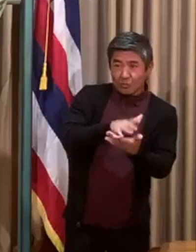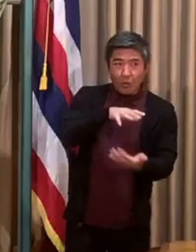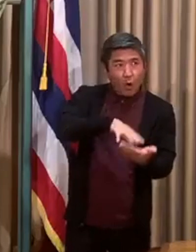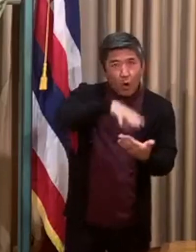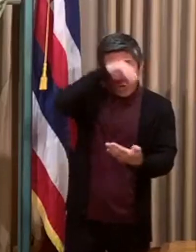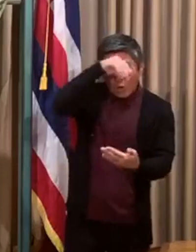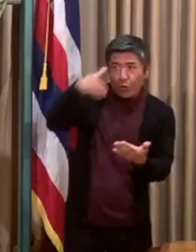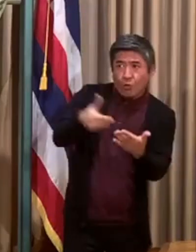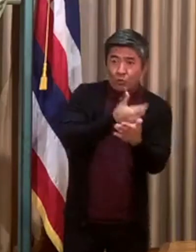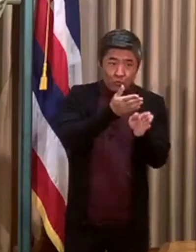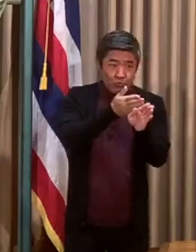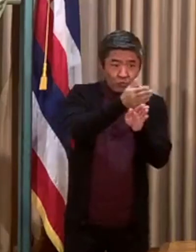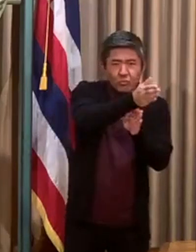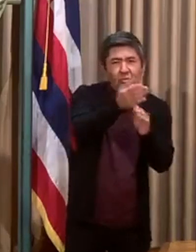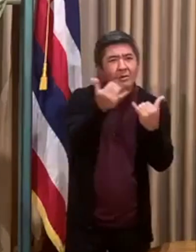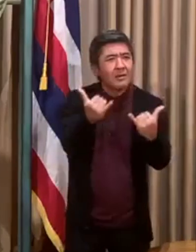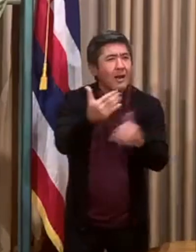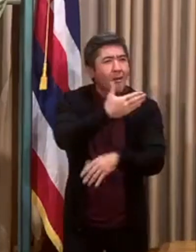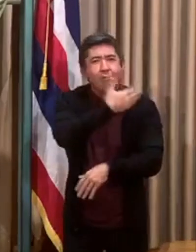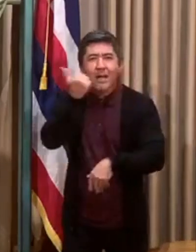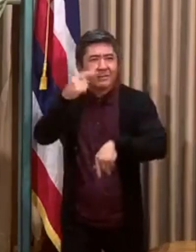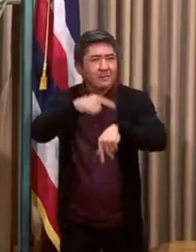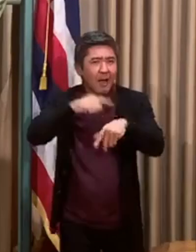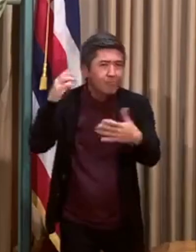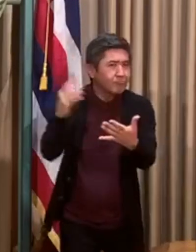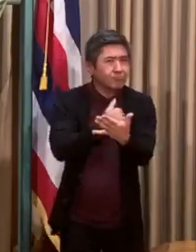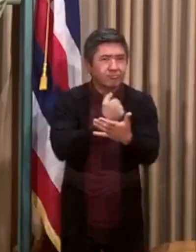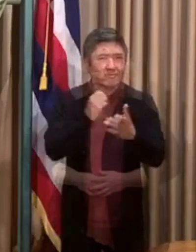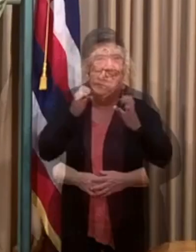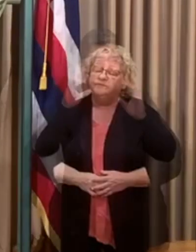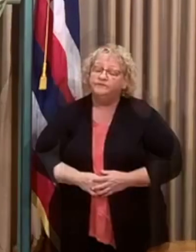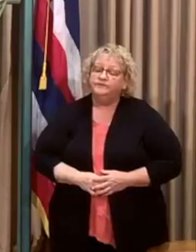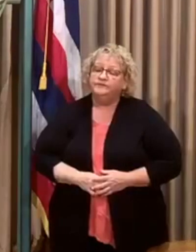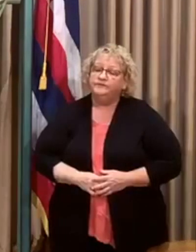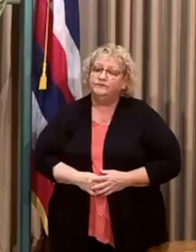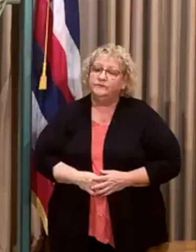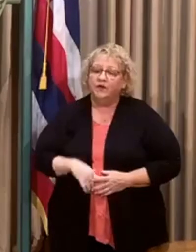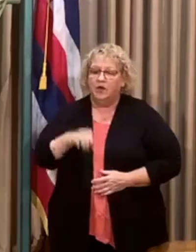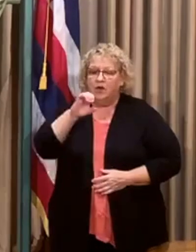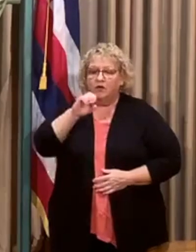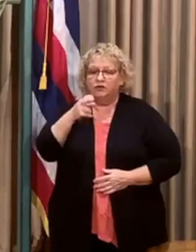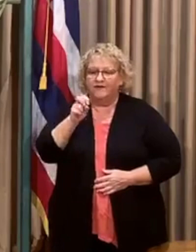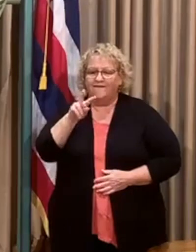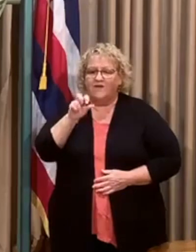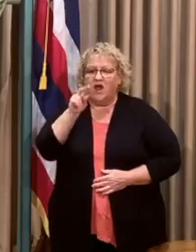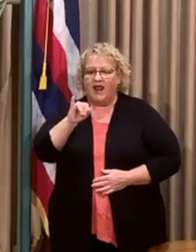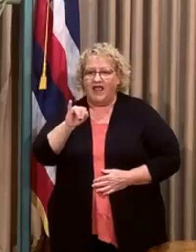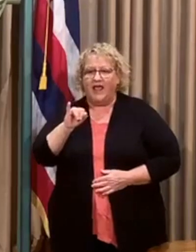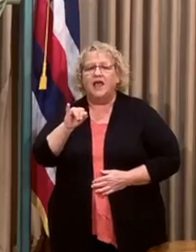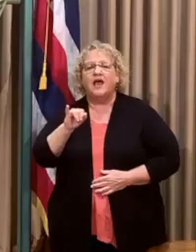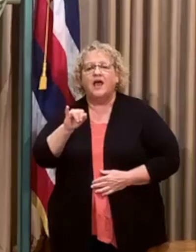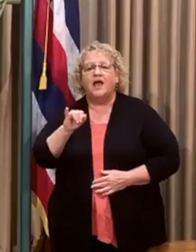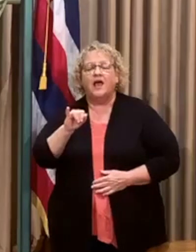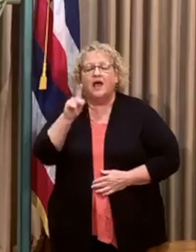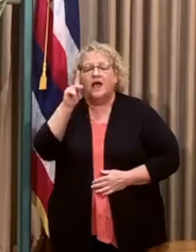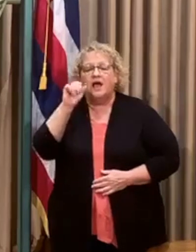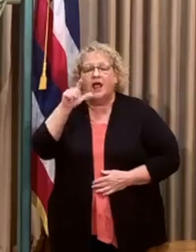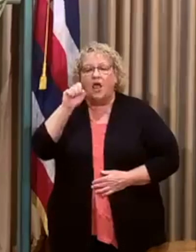Now is the time for that also. Thank you. *Off-screen* Chavonnie Ramos from Ka Leo, UH Mānoa student paper.